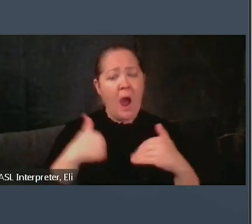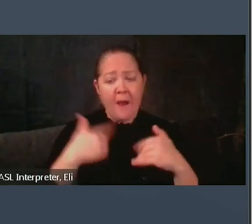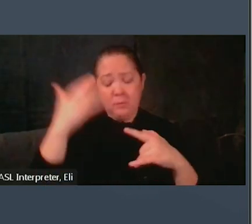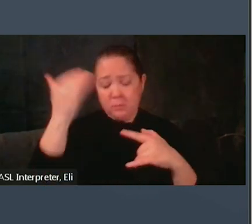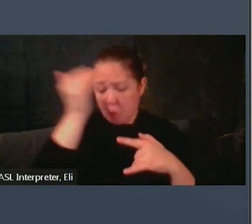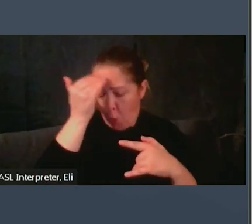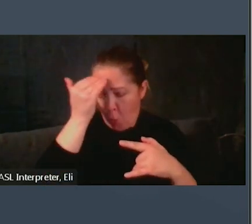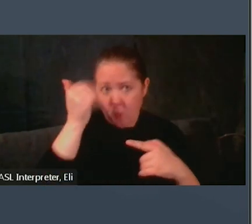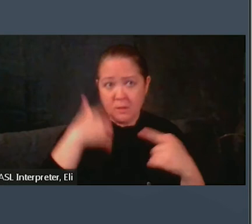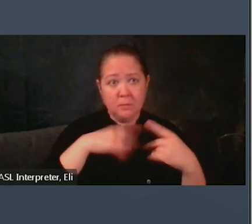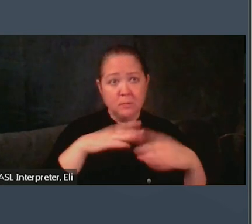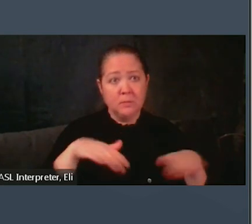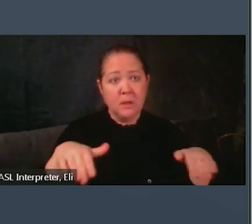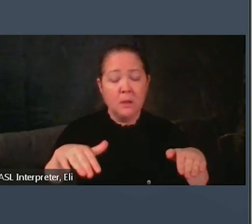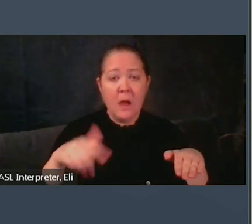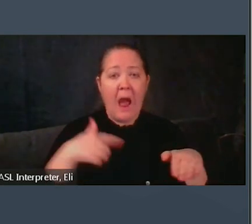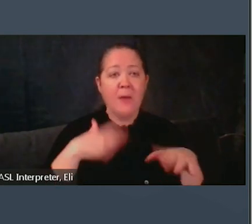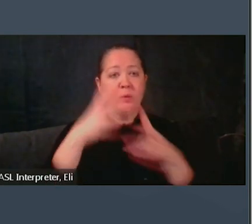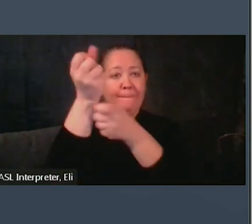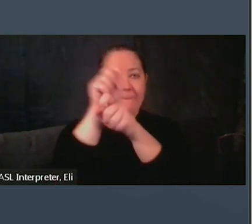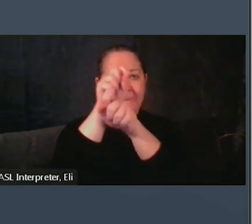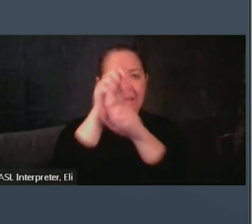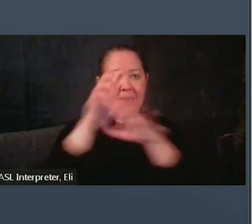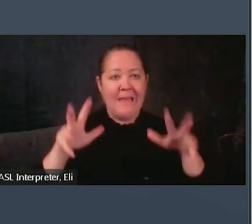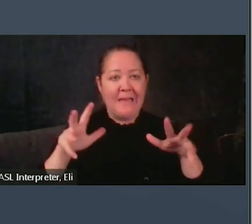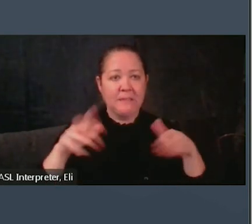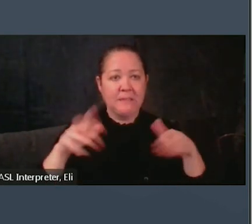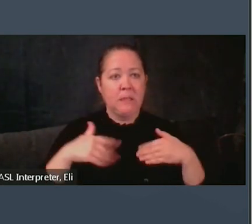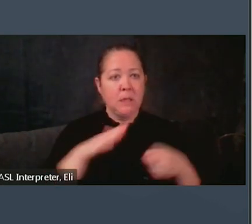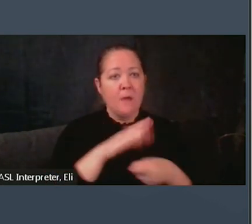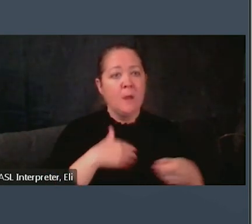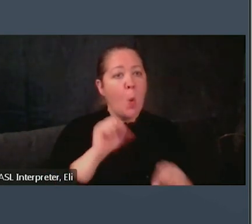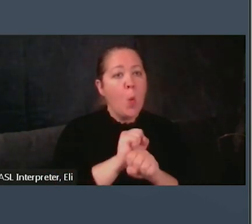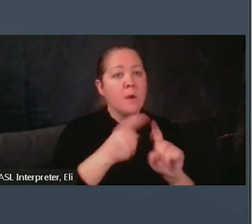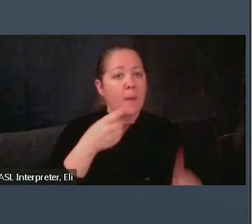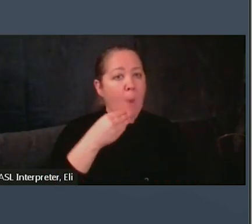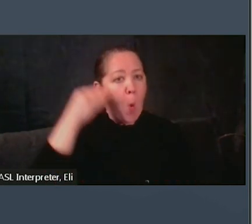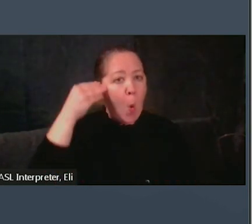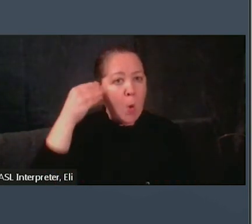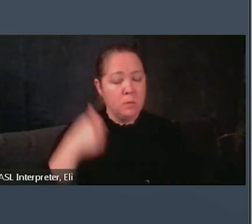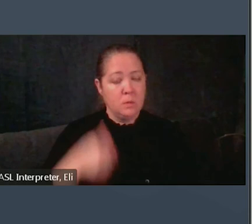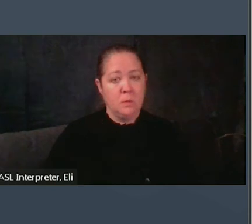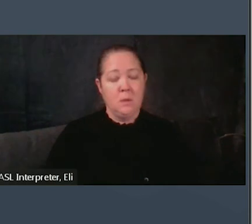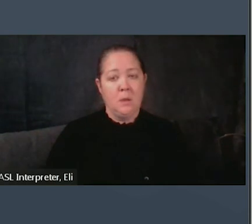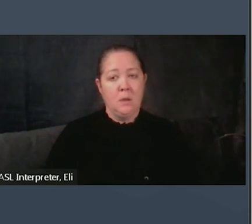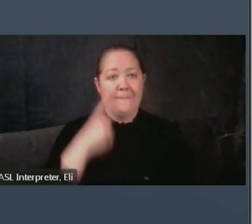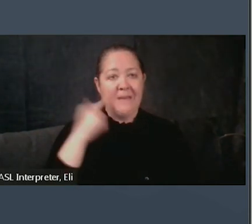was blessed enough to be able to work from home as a result of the virus and the kids in the community, also out as well.